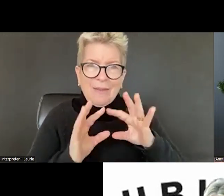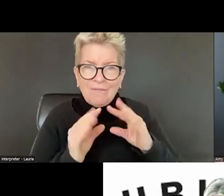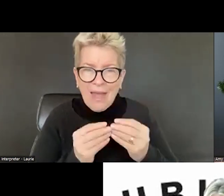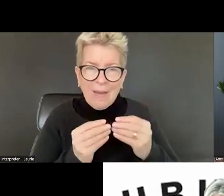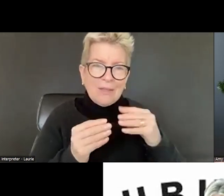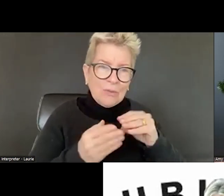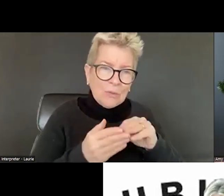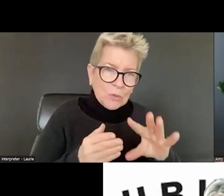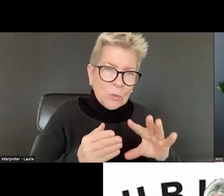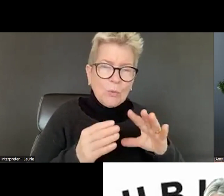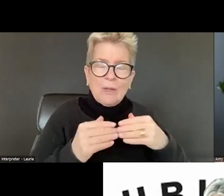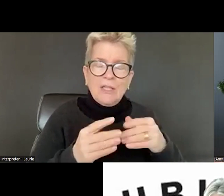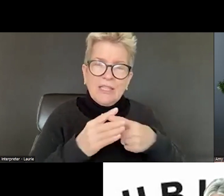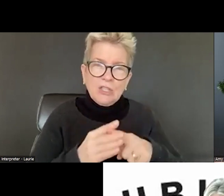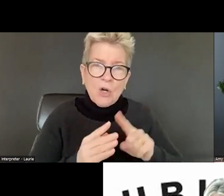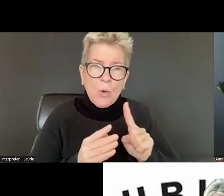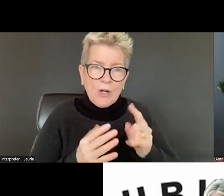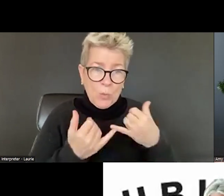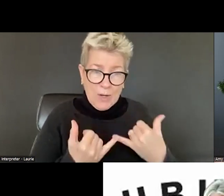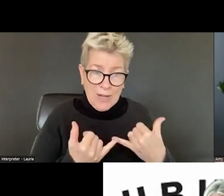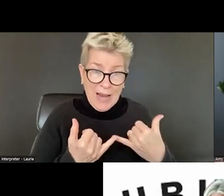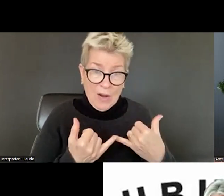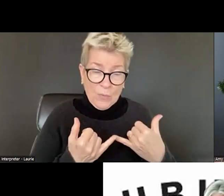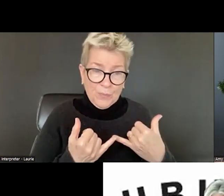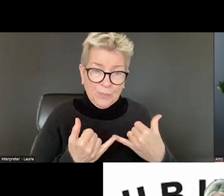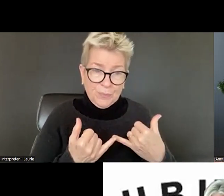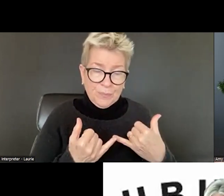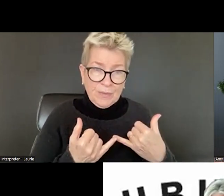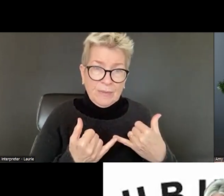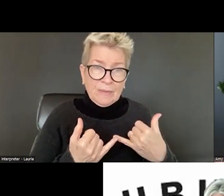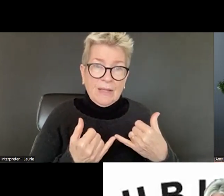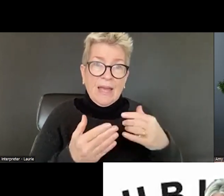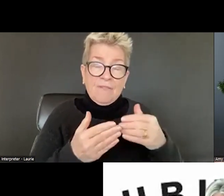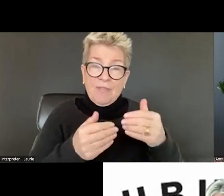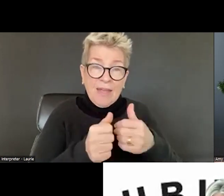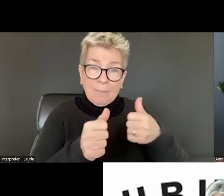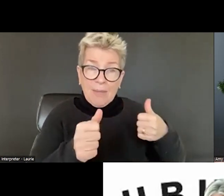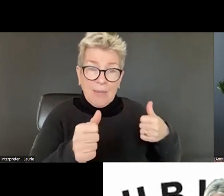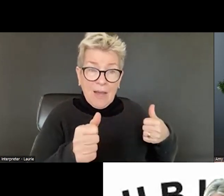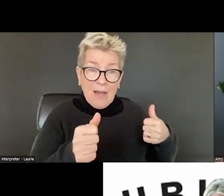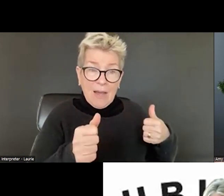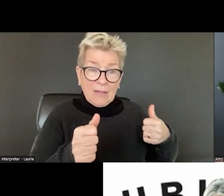where you are and if that's behind the mainstream starting line which is savings and Credit if if